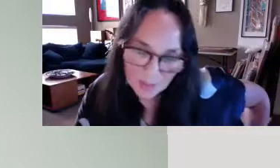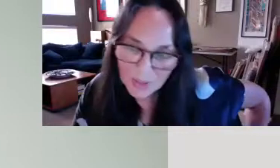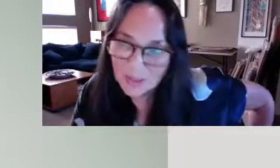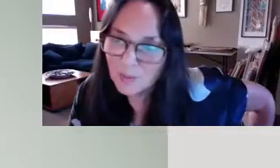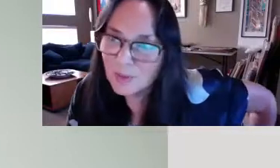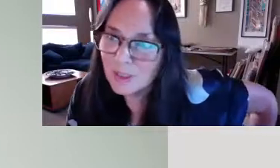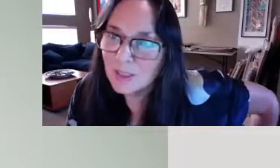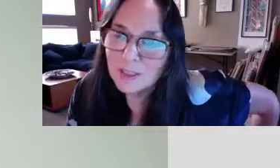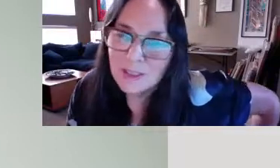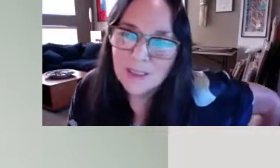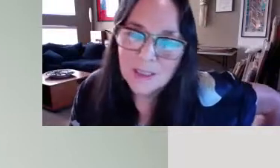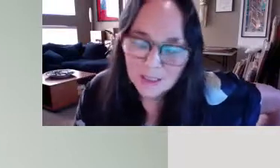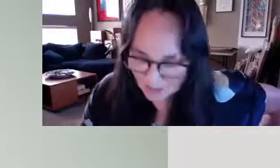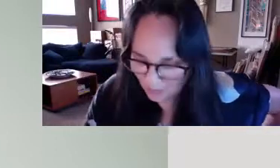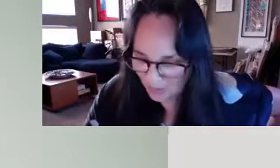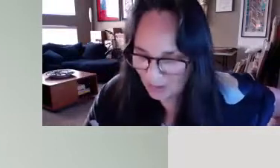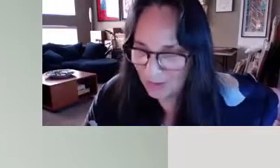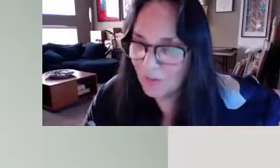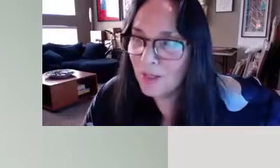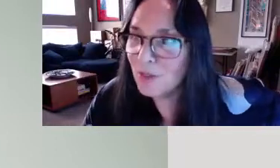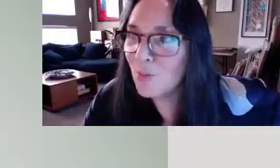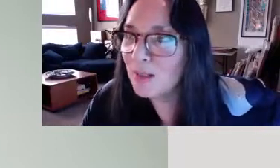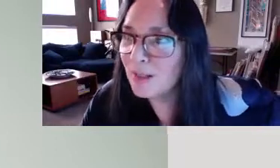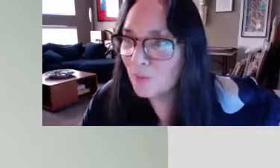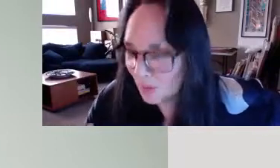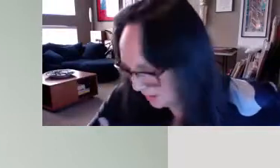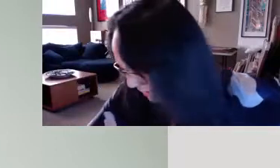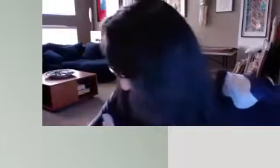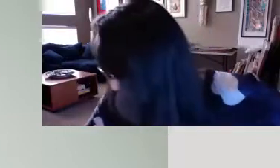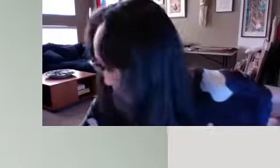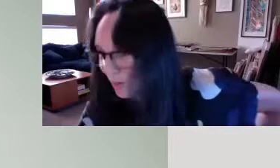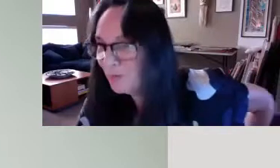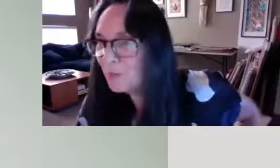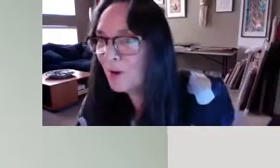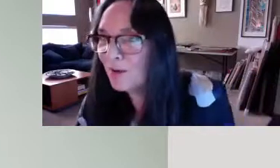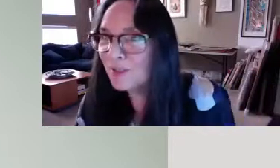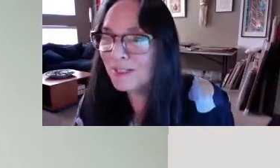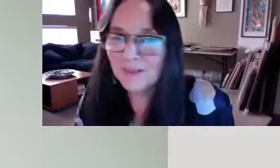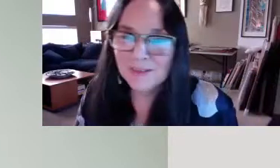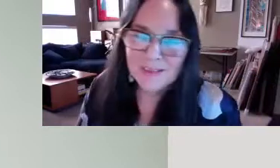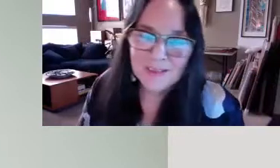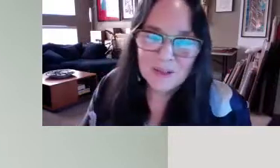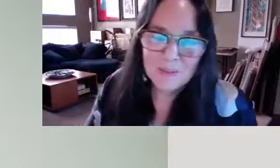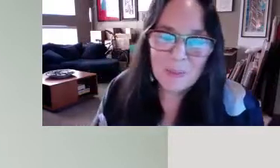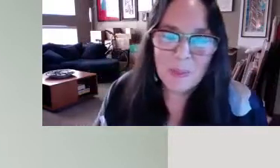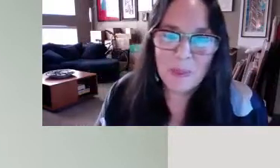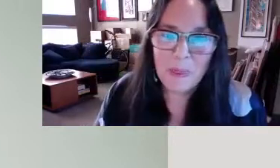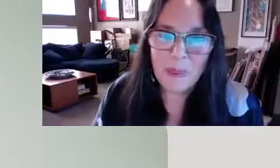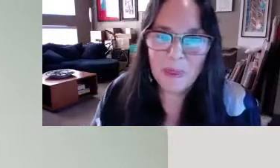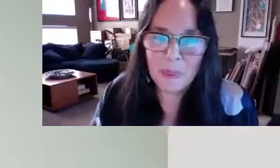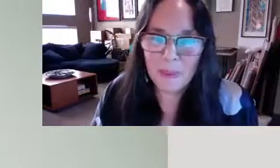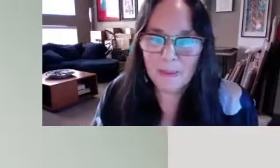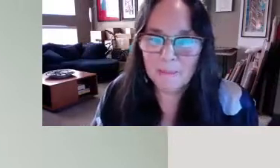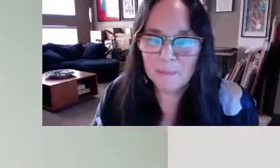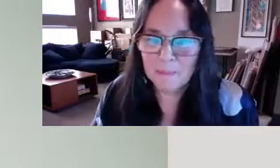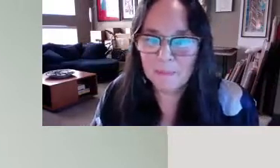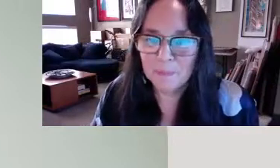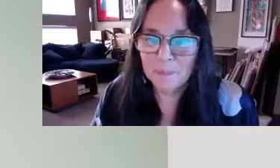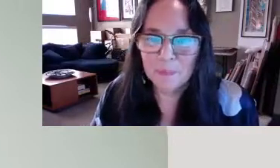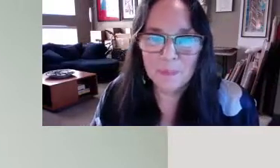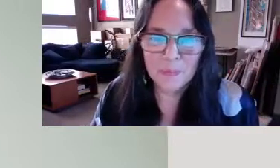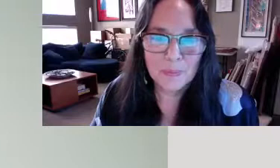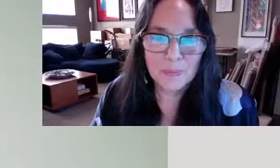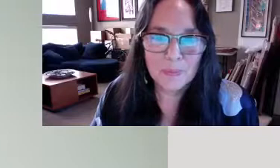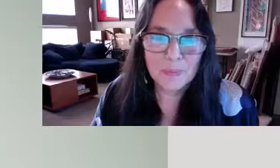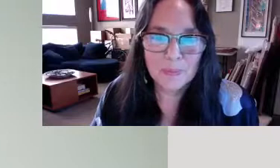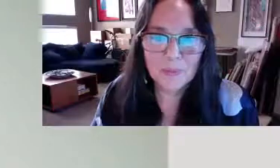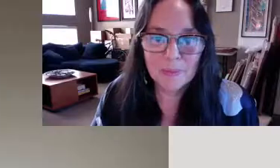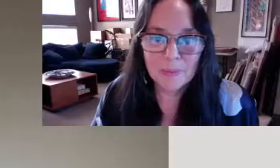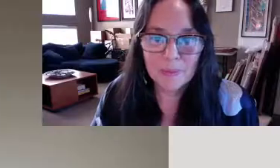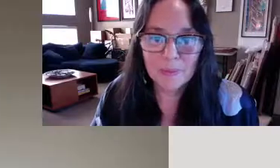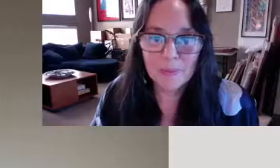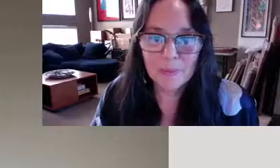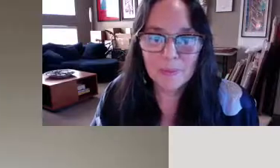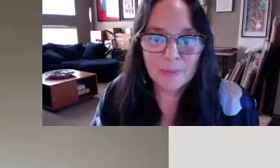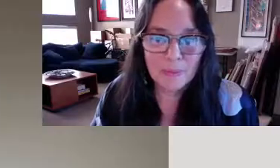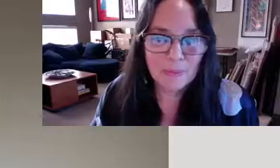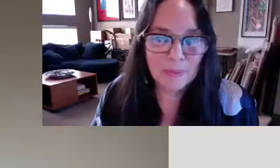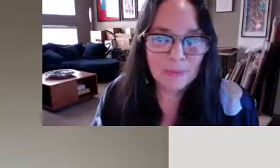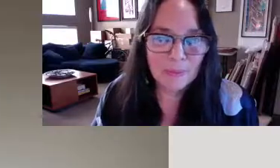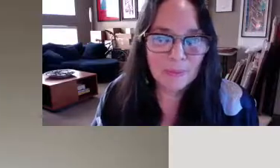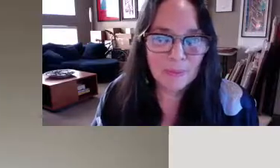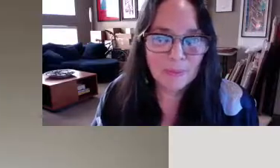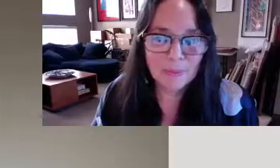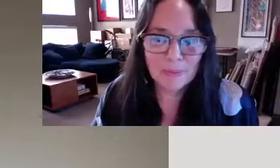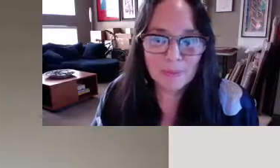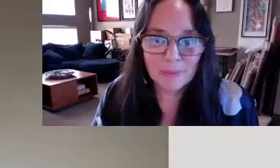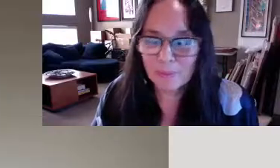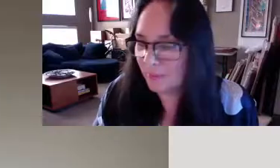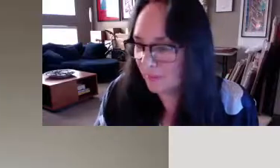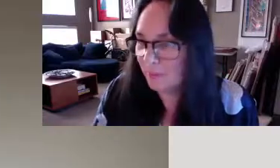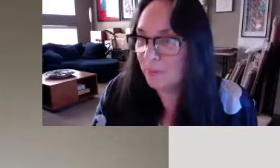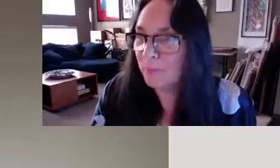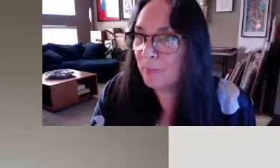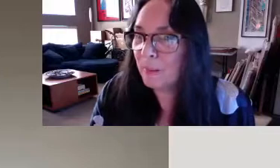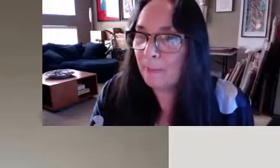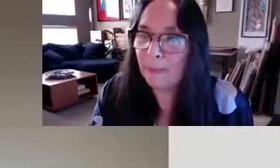because it was it was an authentic one that was there's not a lot of them around still